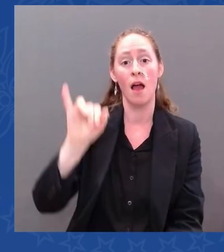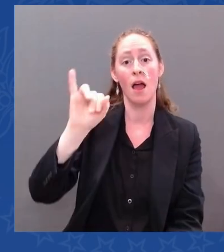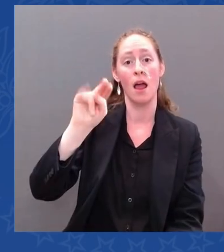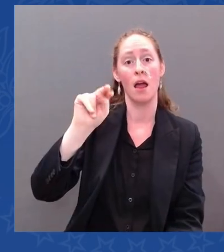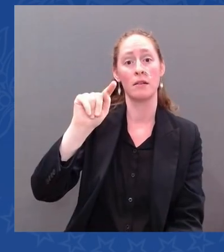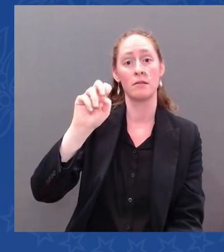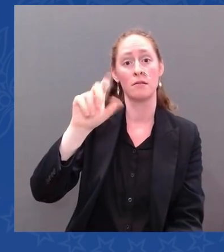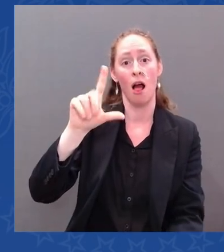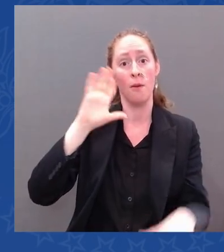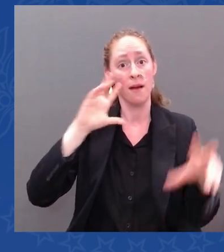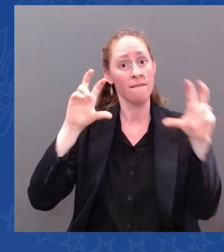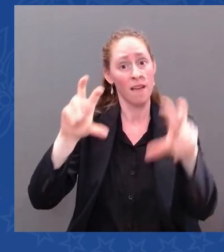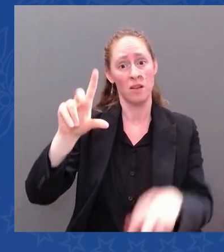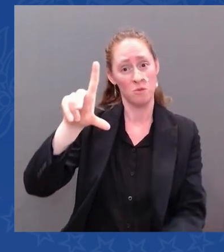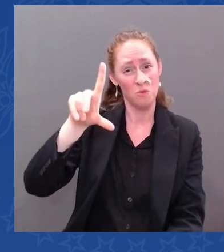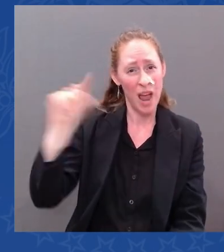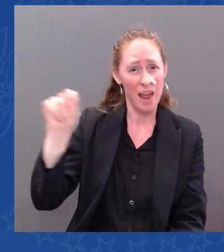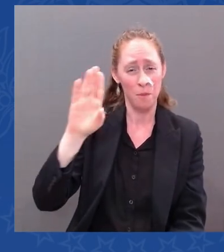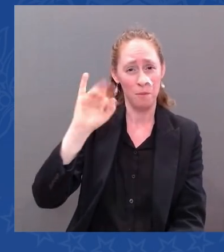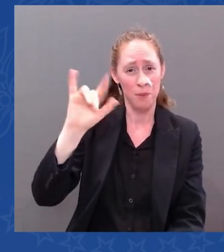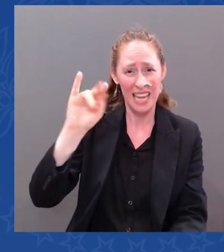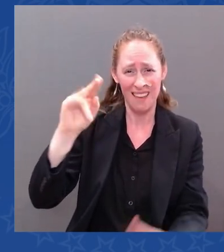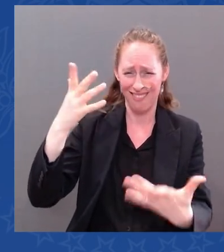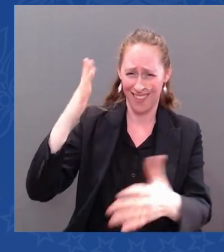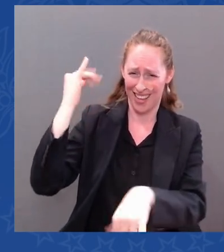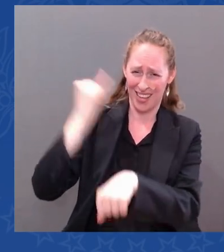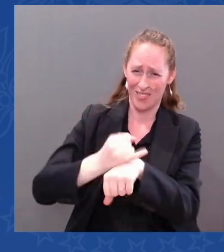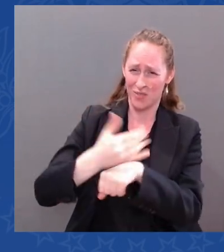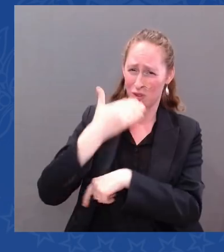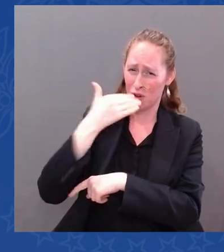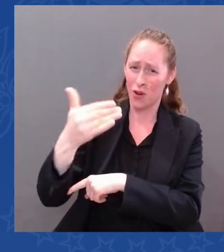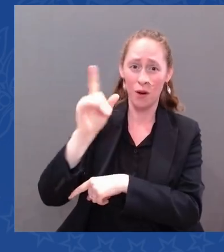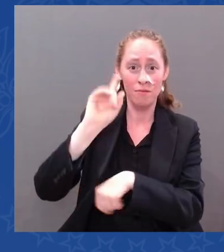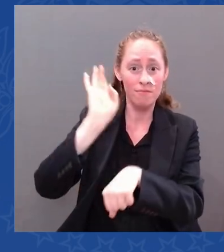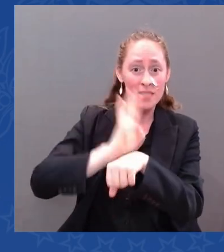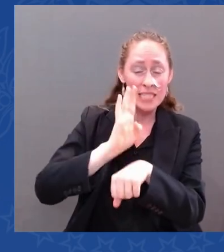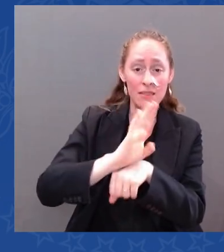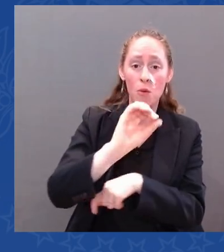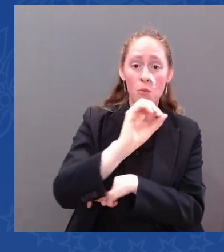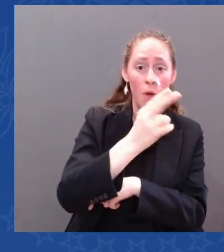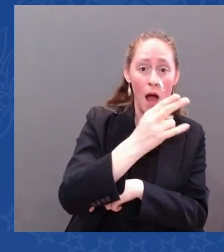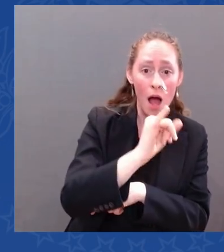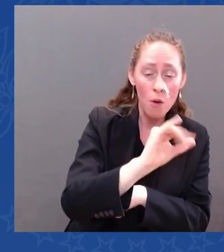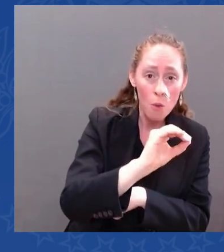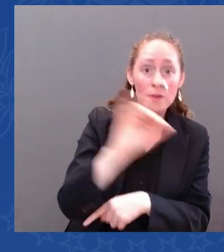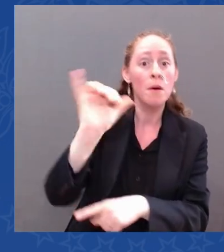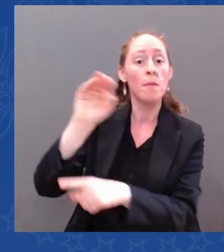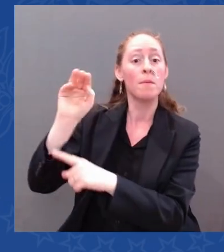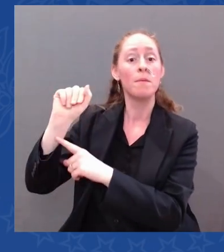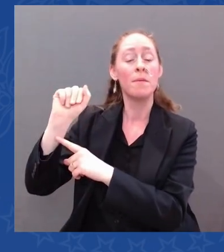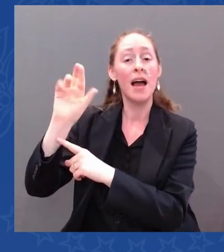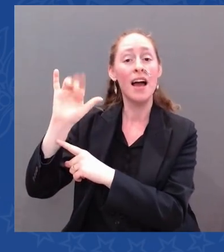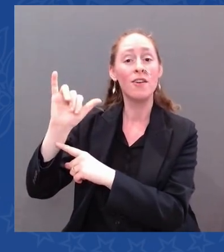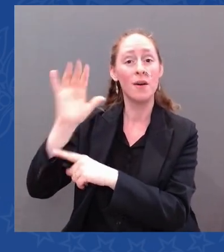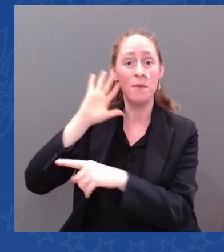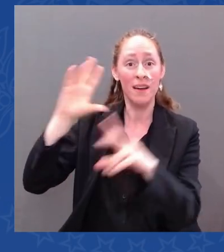I think -- Mary, I think GM is investing about $7 billion in new plant and equipment.